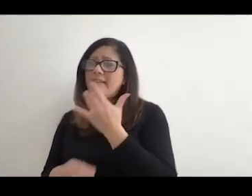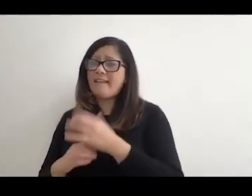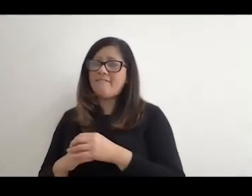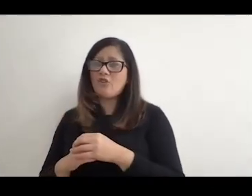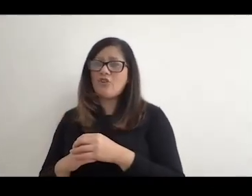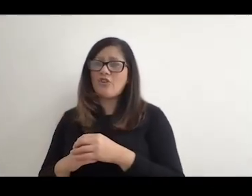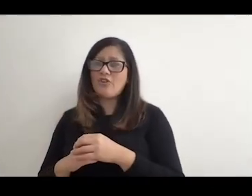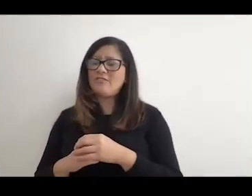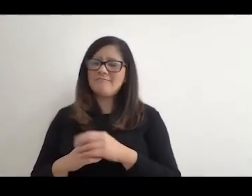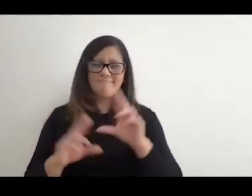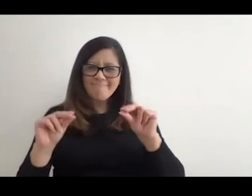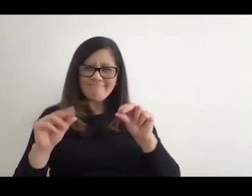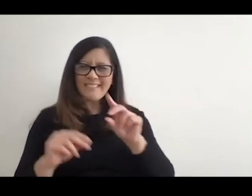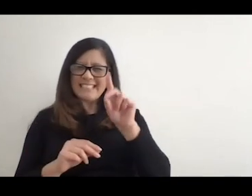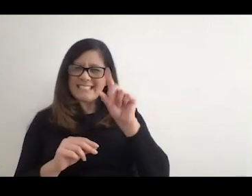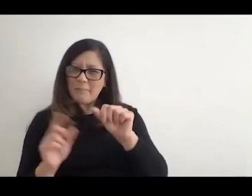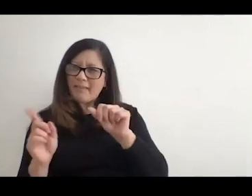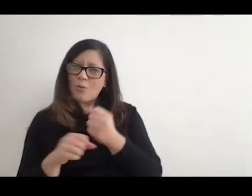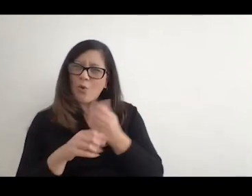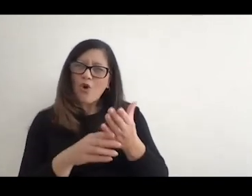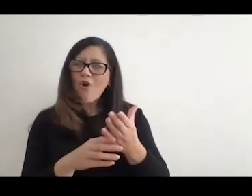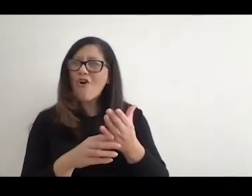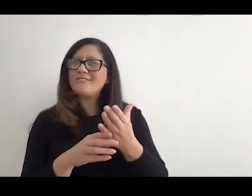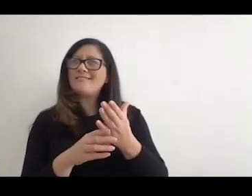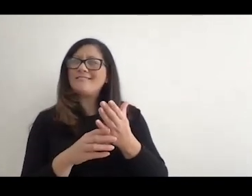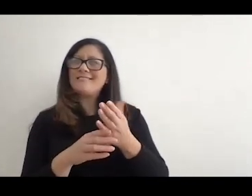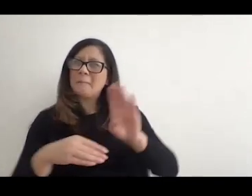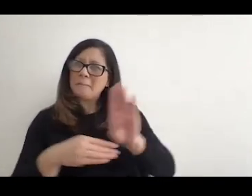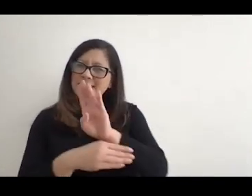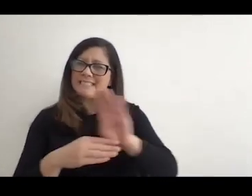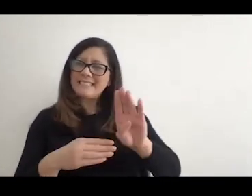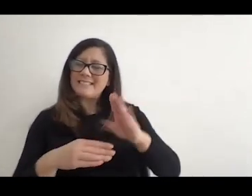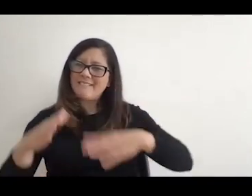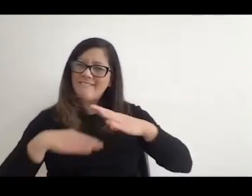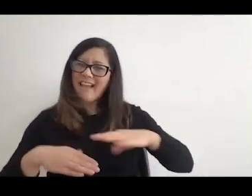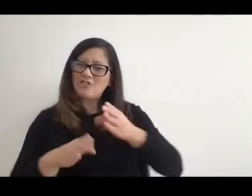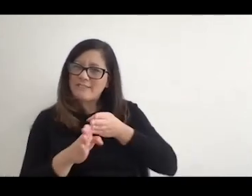You know how great it is for the environment to have fewer fasteners